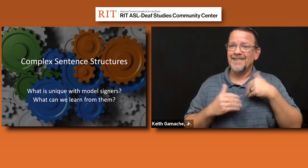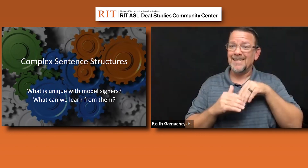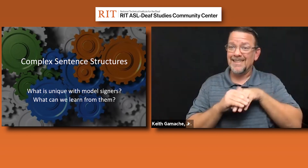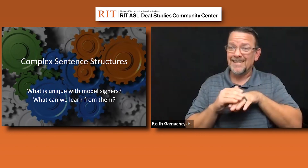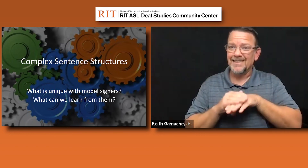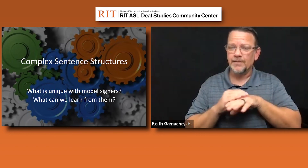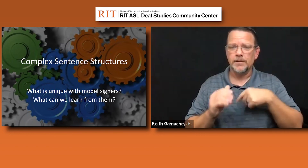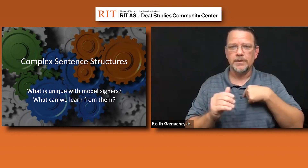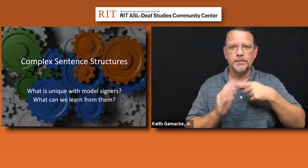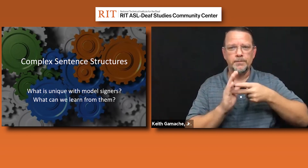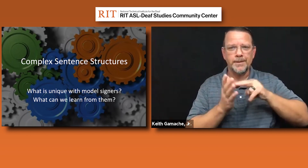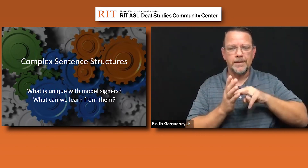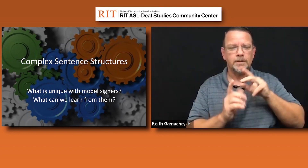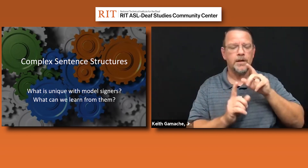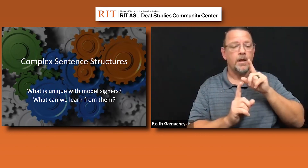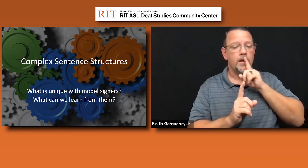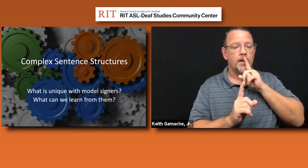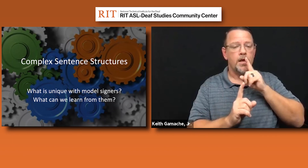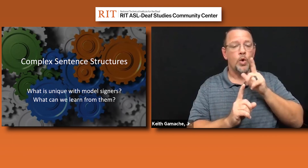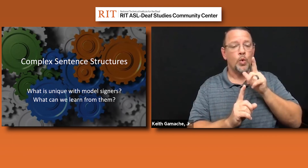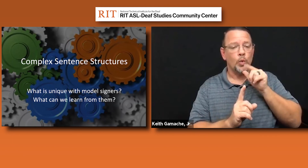all the different signs and there's no pure sign,